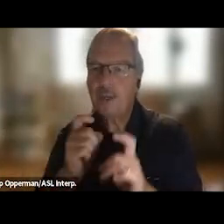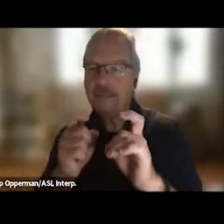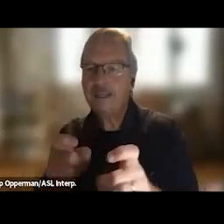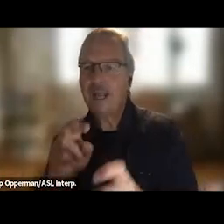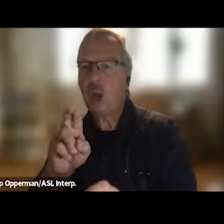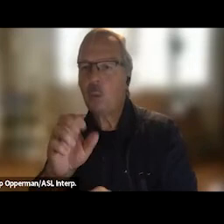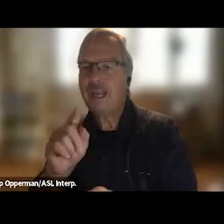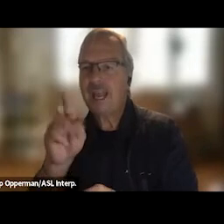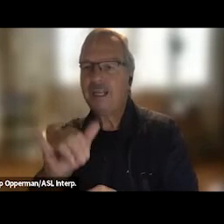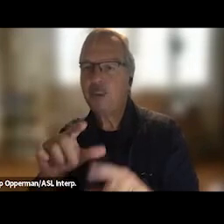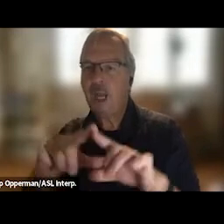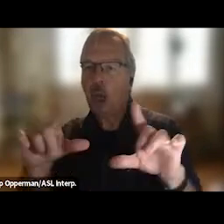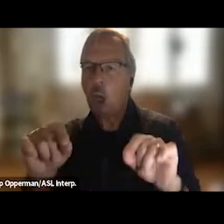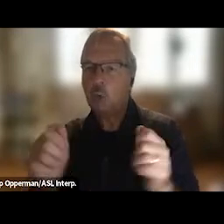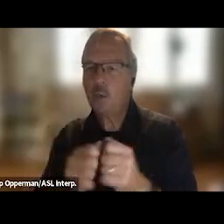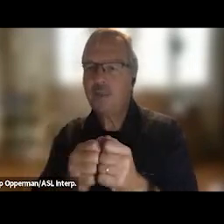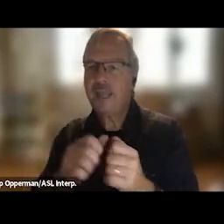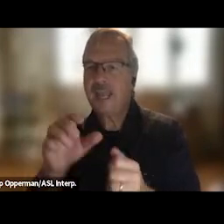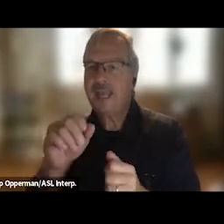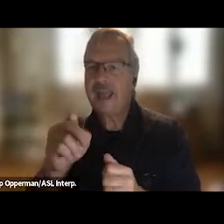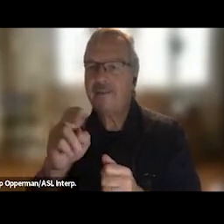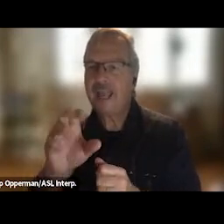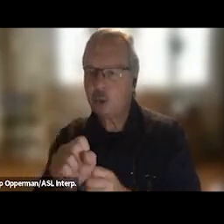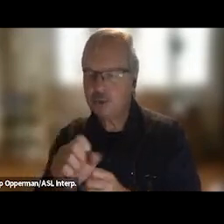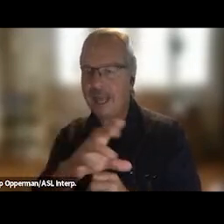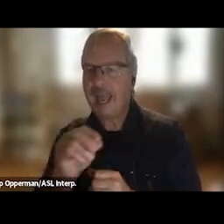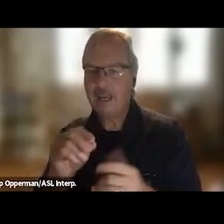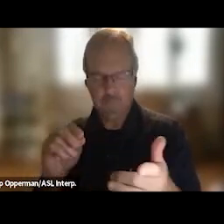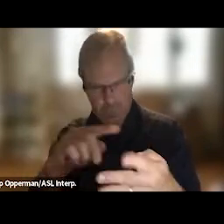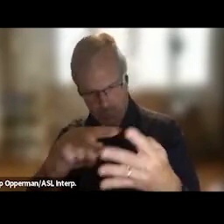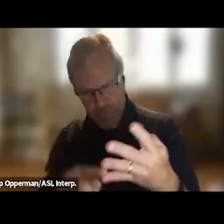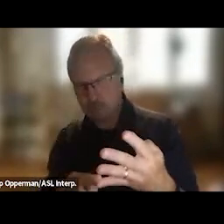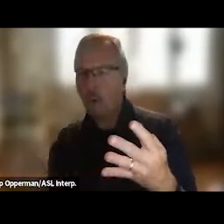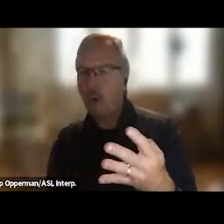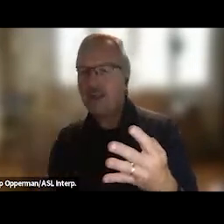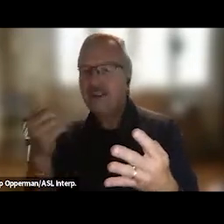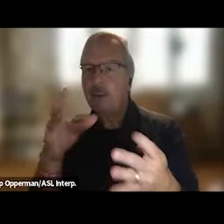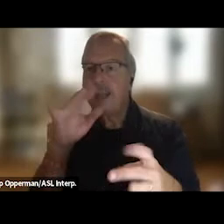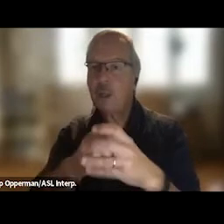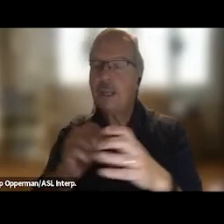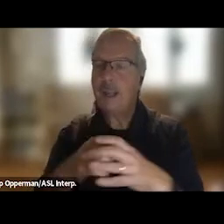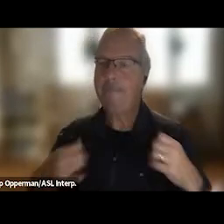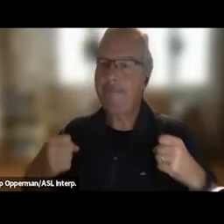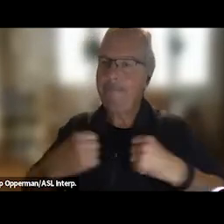with our navigators and prescription hotline information? All this information is now included in backpacks that are given to each individual